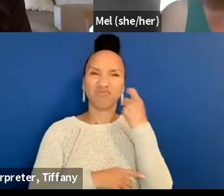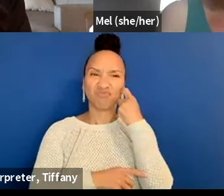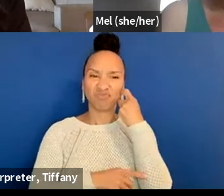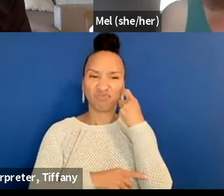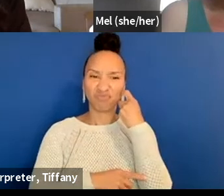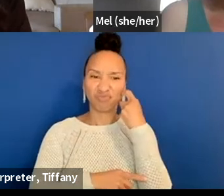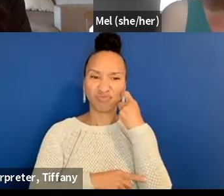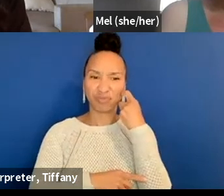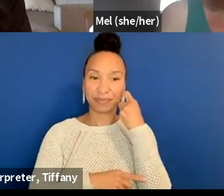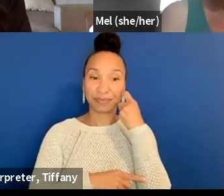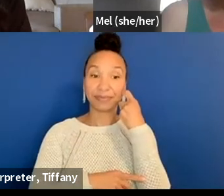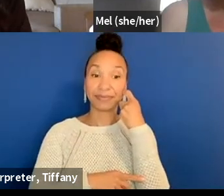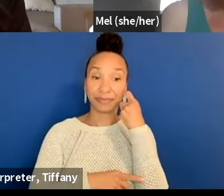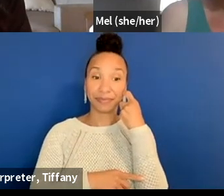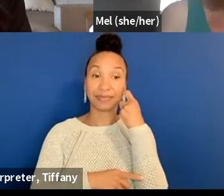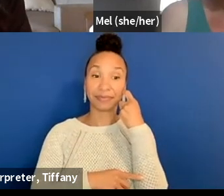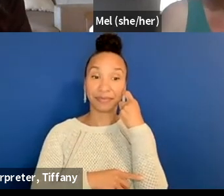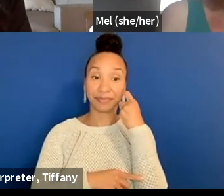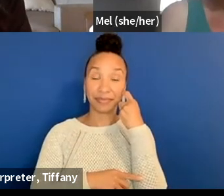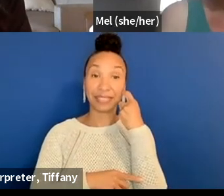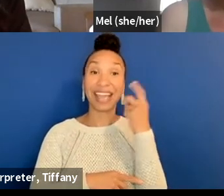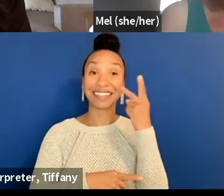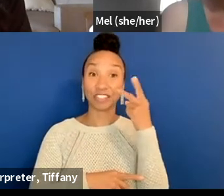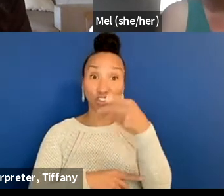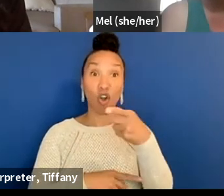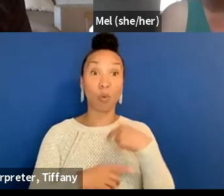Benjamin (they/them/elle): Like doing the holding do like fulfilling the invitation of the title.